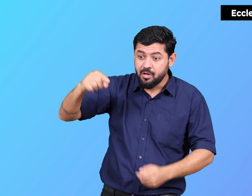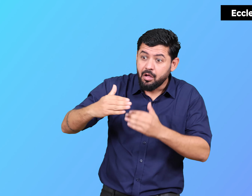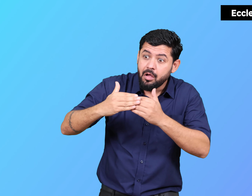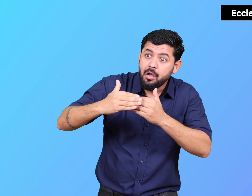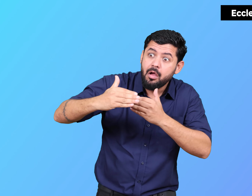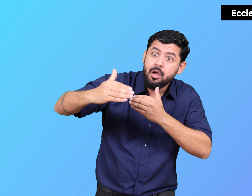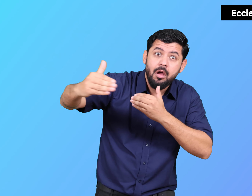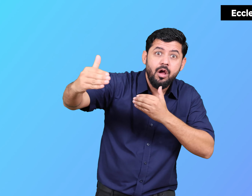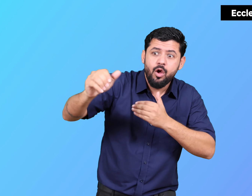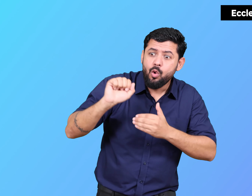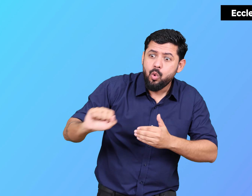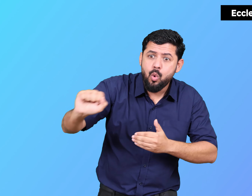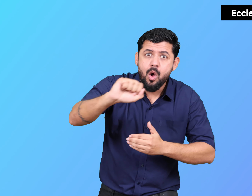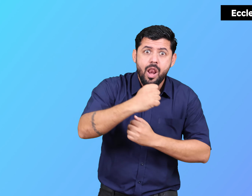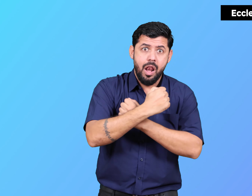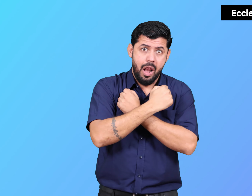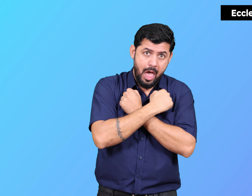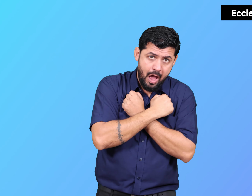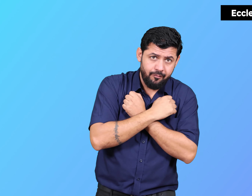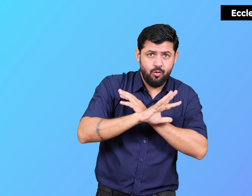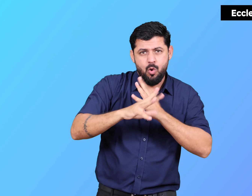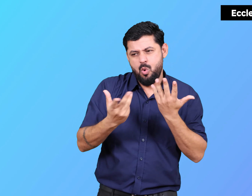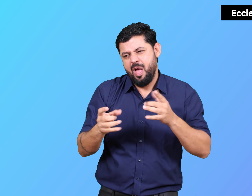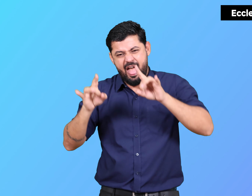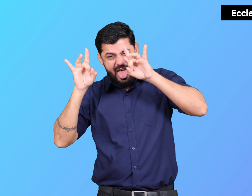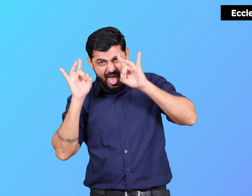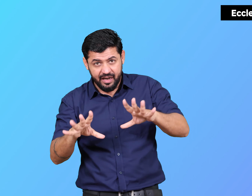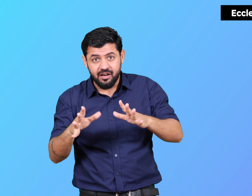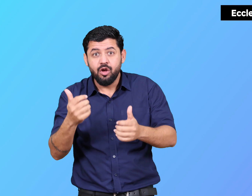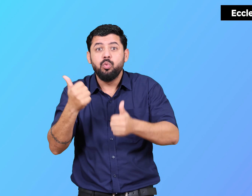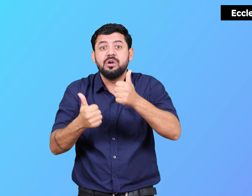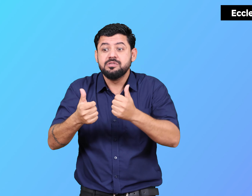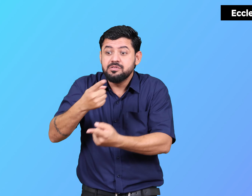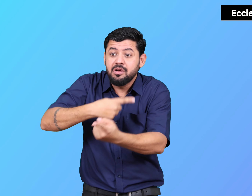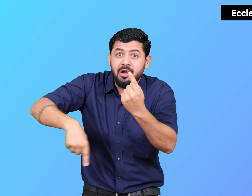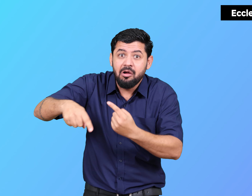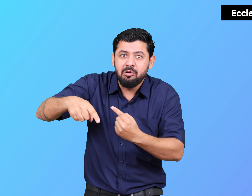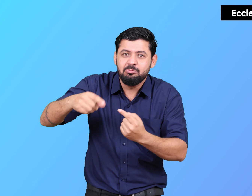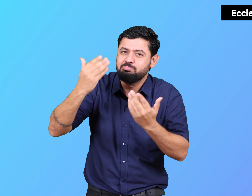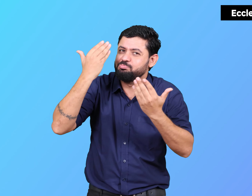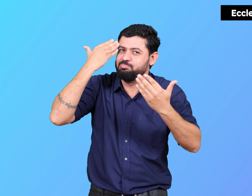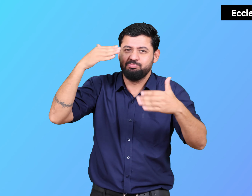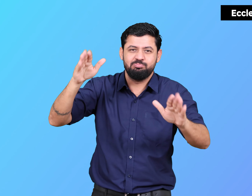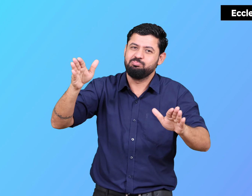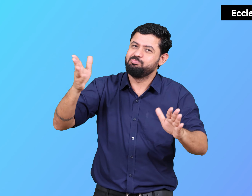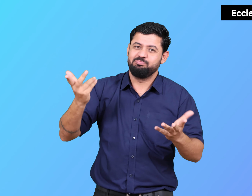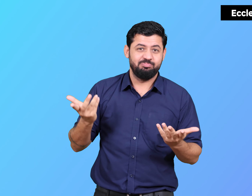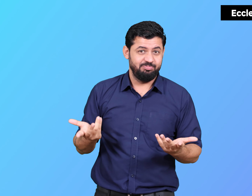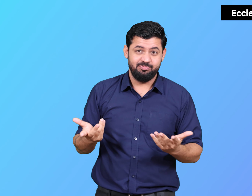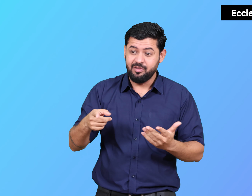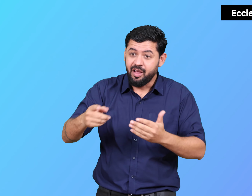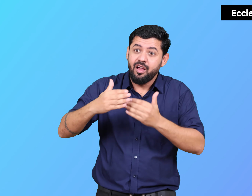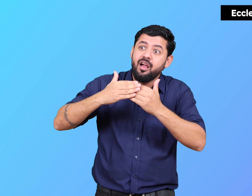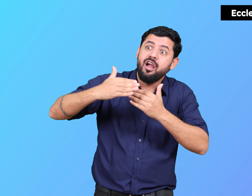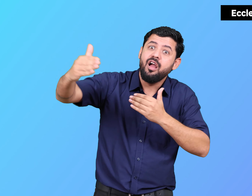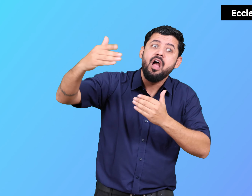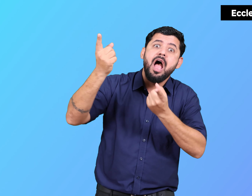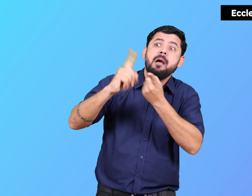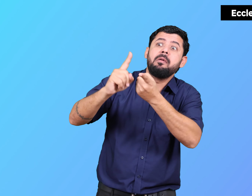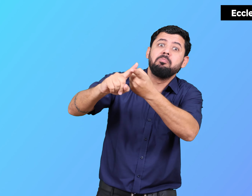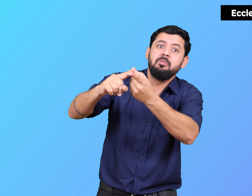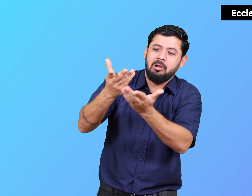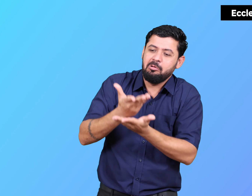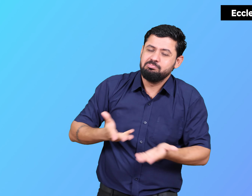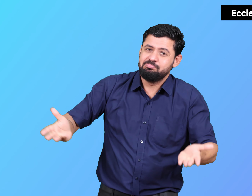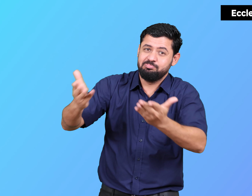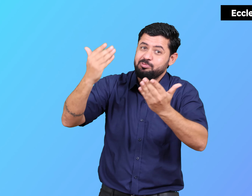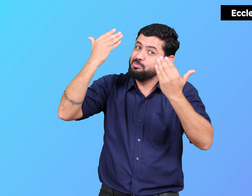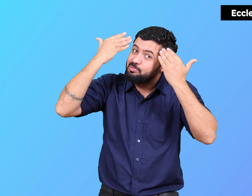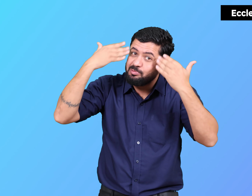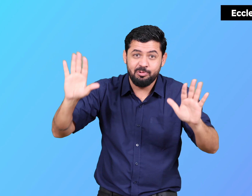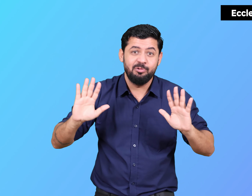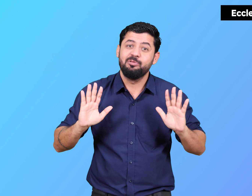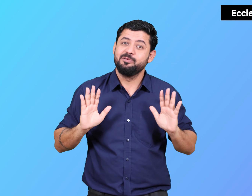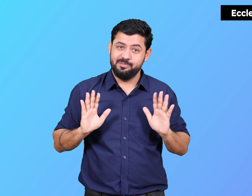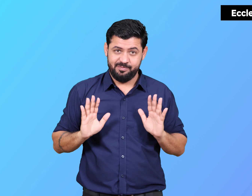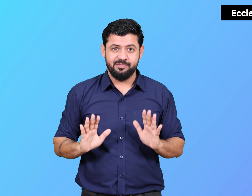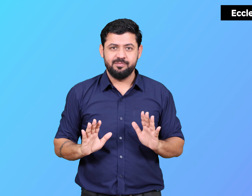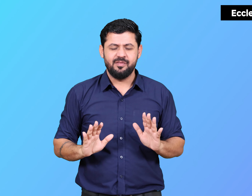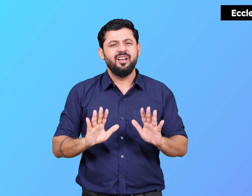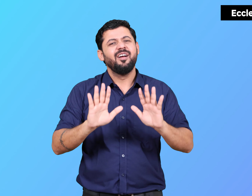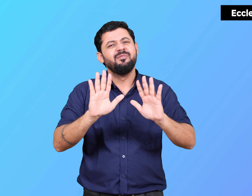People don’t know if they will be loved or hated, and they don’t know what will happen in the future.